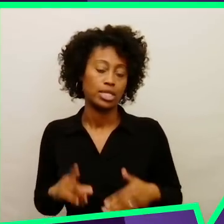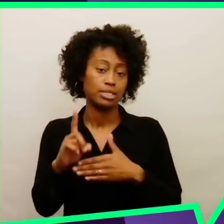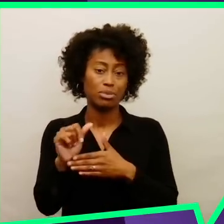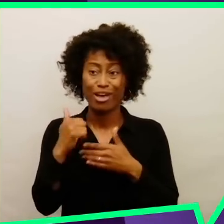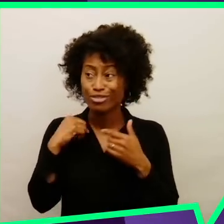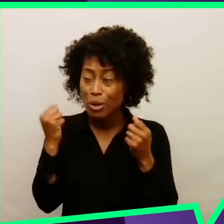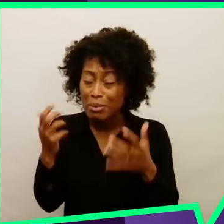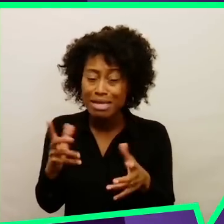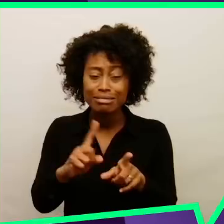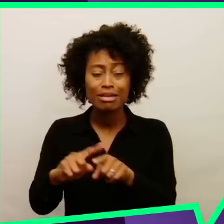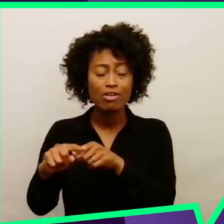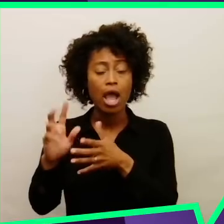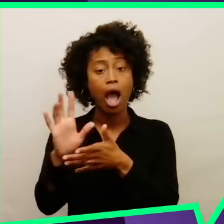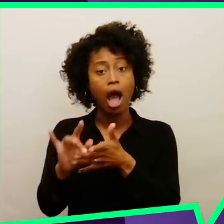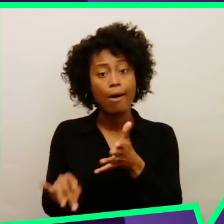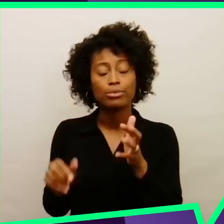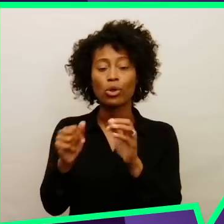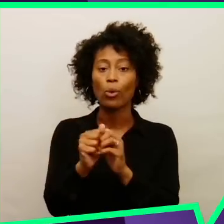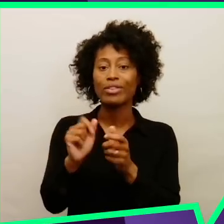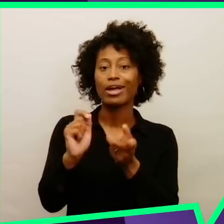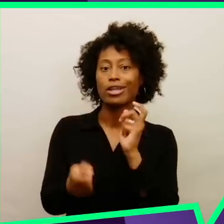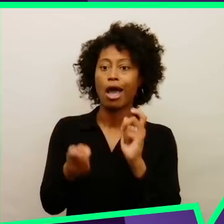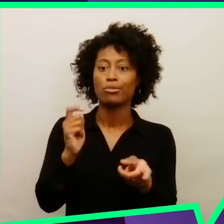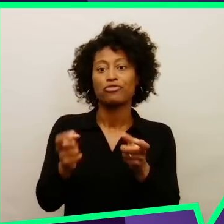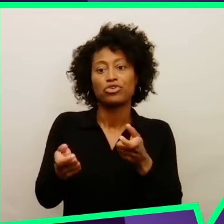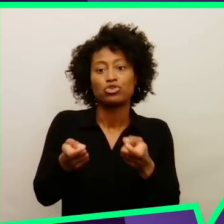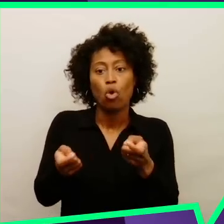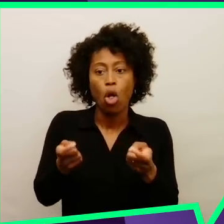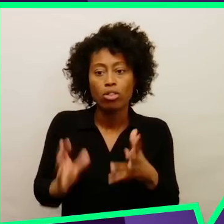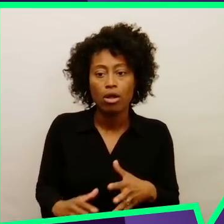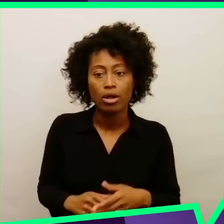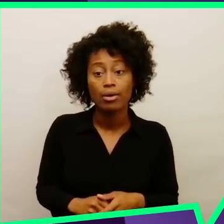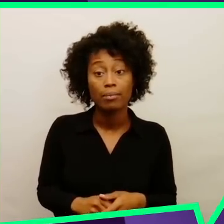this joystick as a tool to help those with physical disabilities?